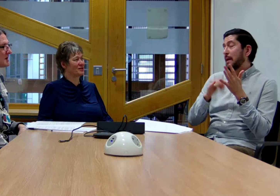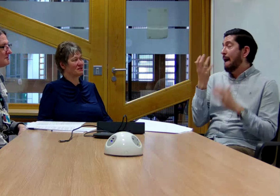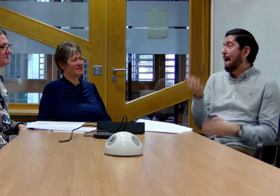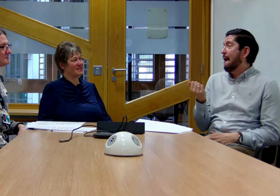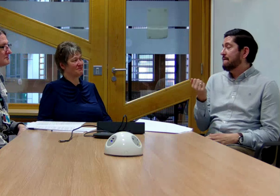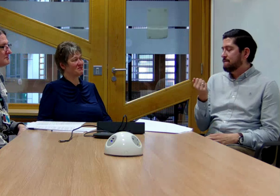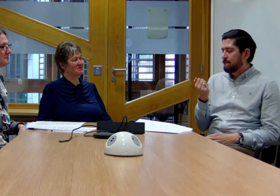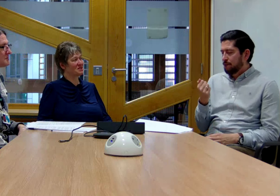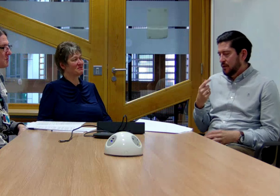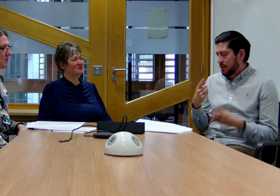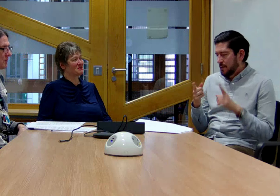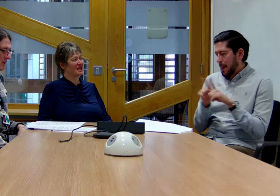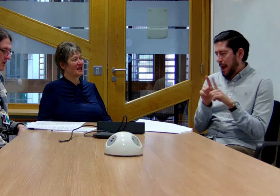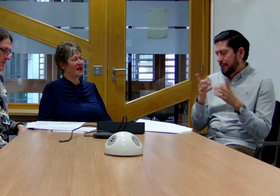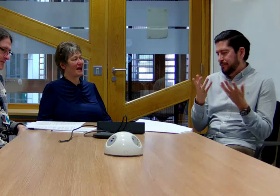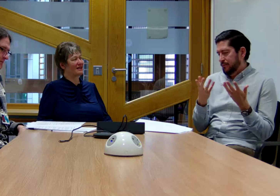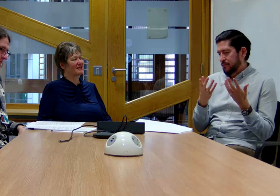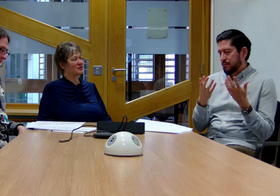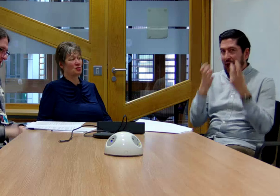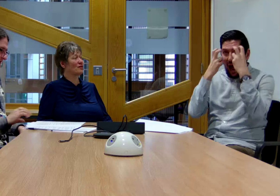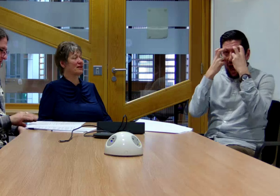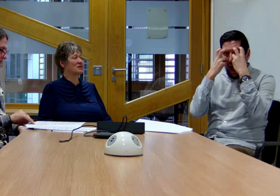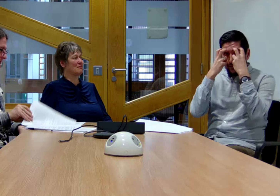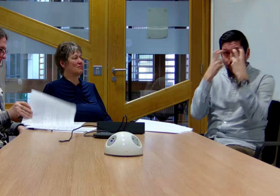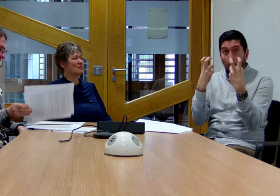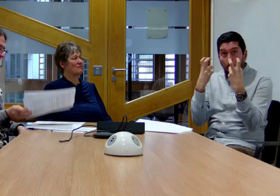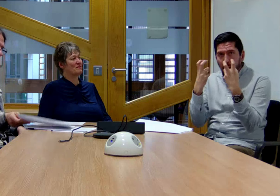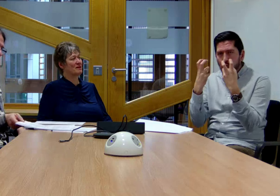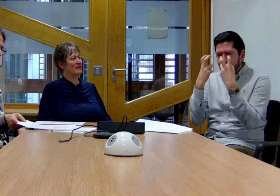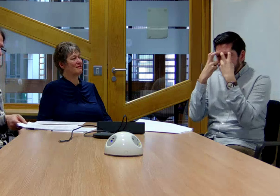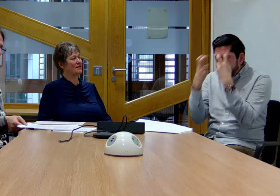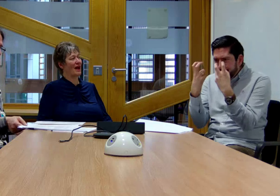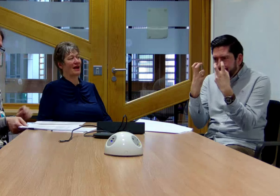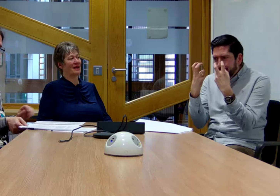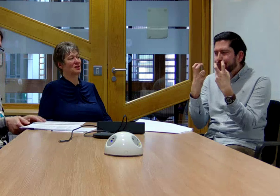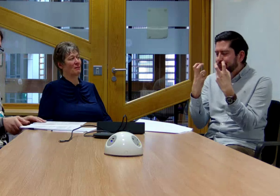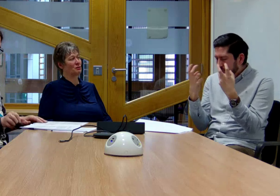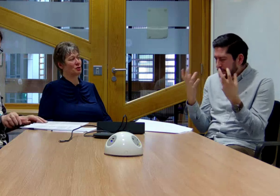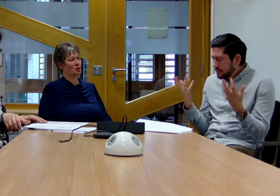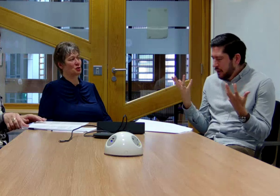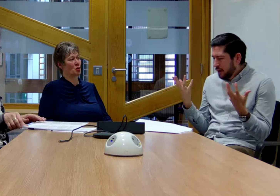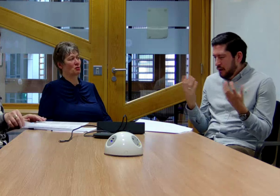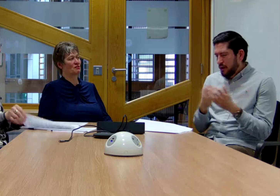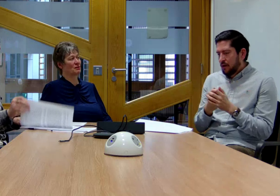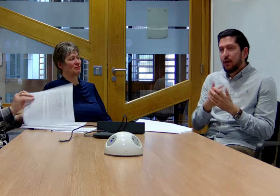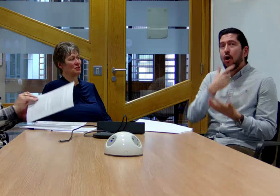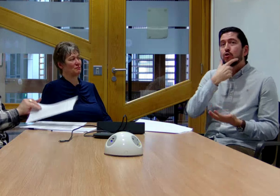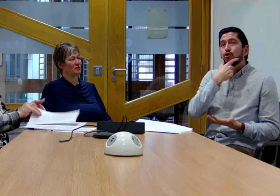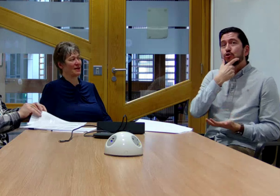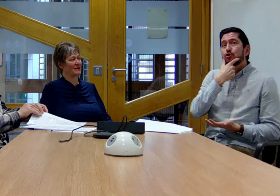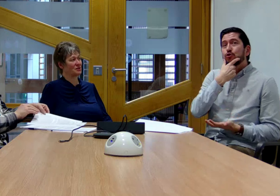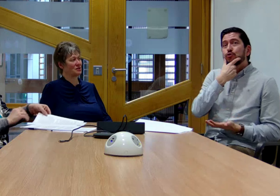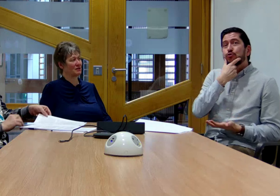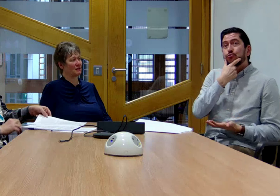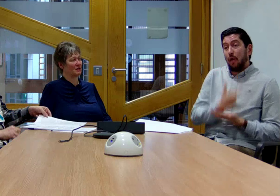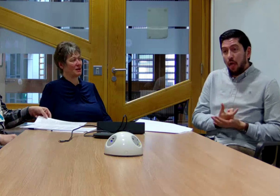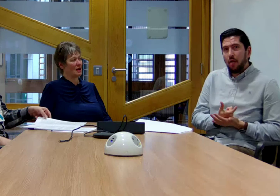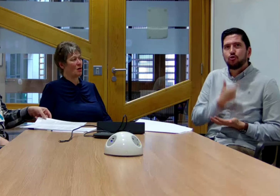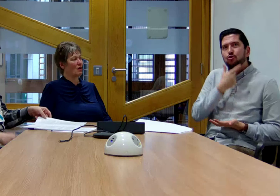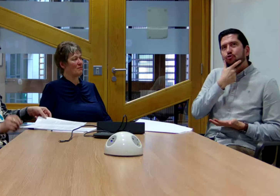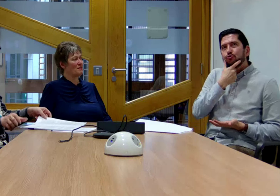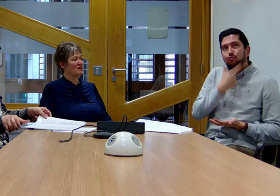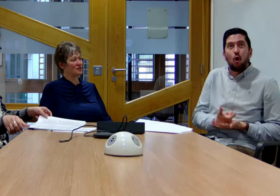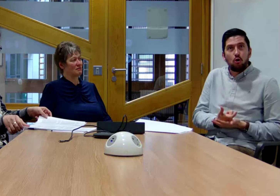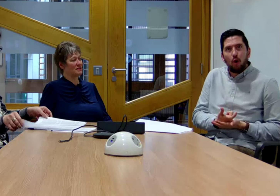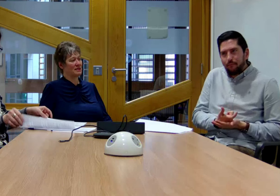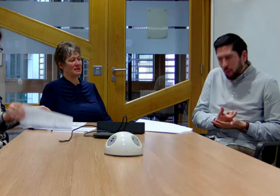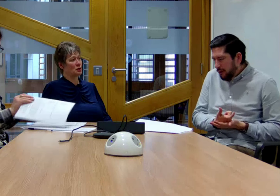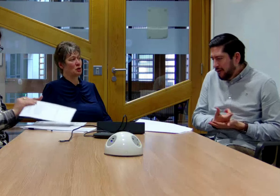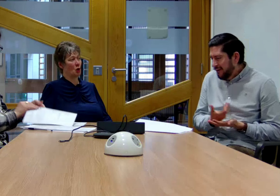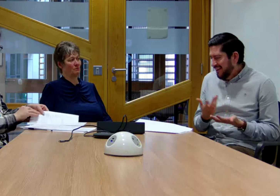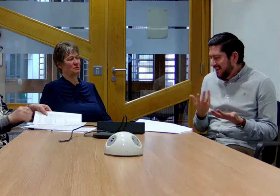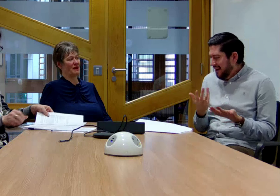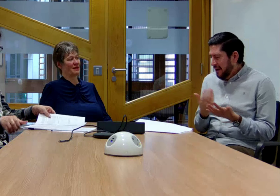In BSL we've got some idioms and so for example, maybe if the eyes come out on stalks if somebody's